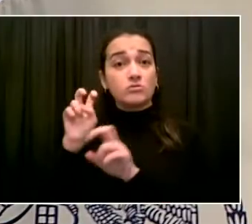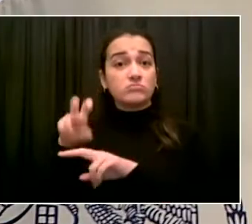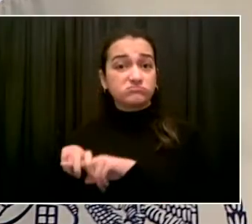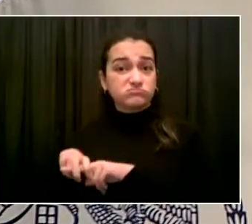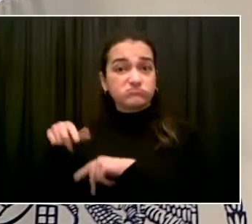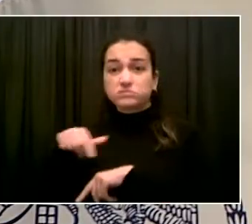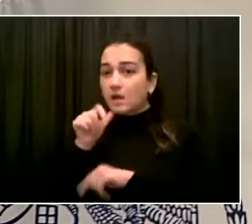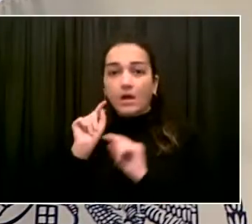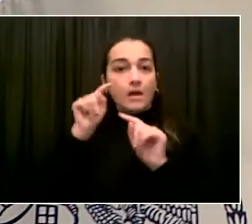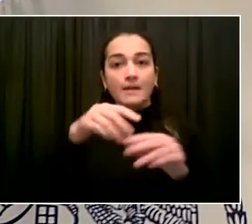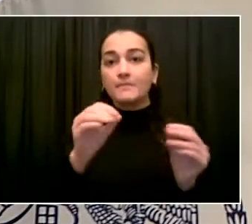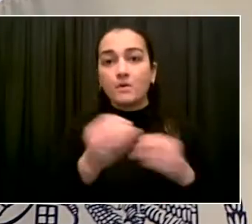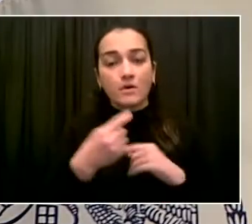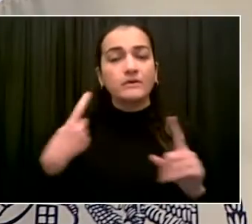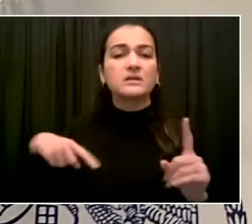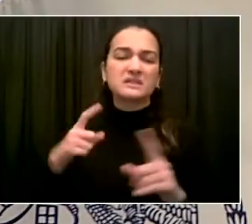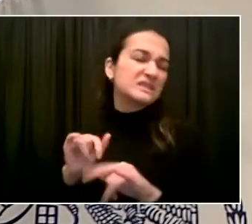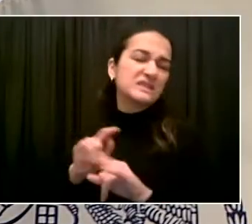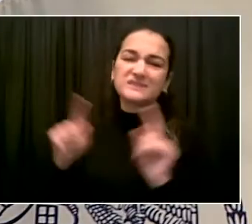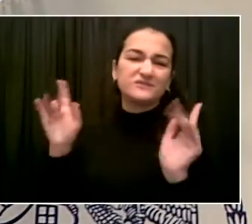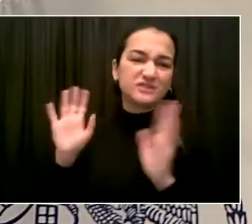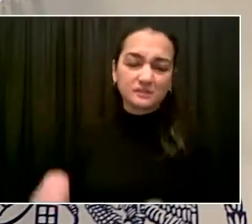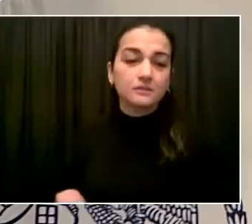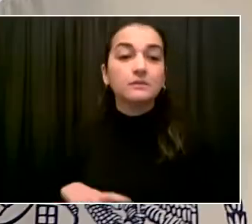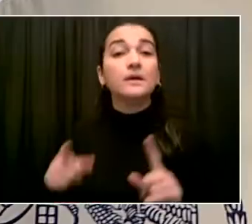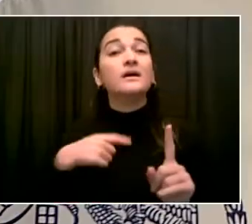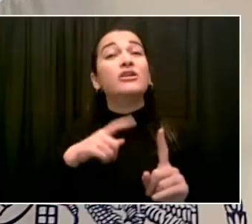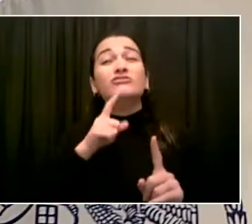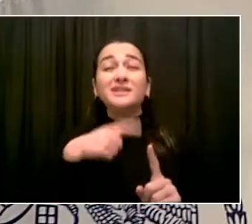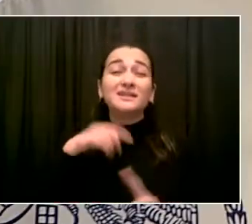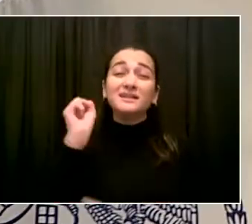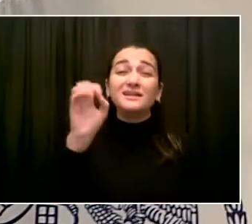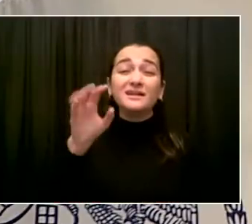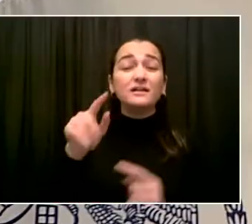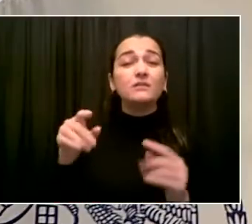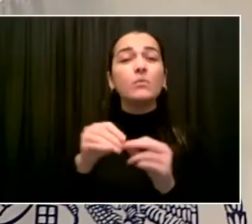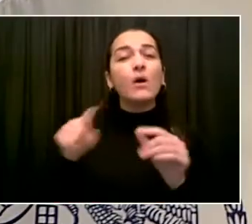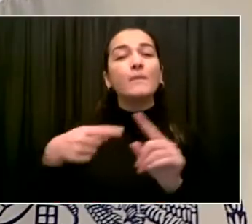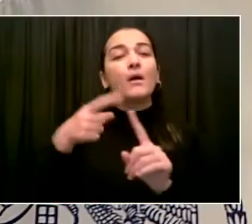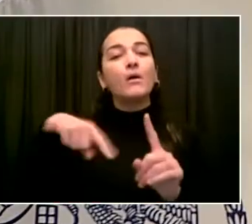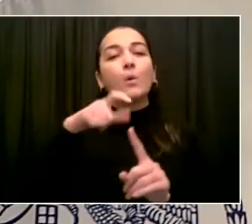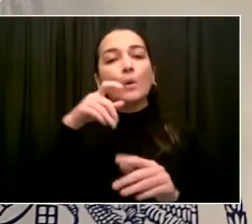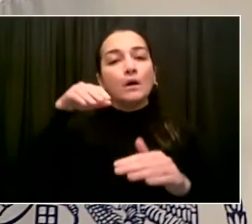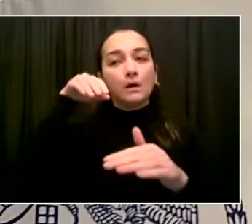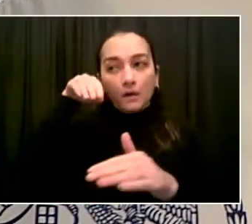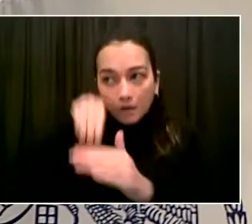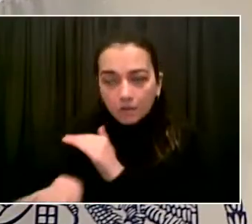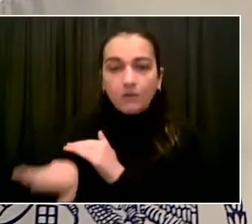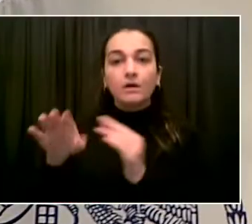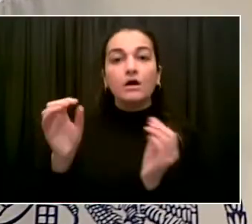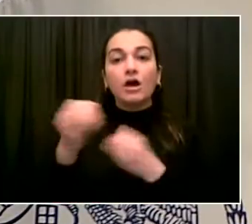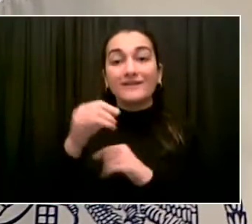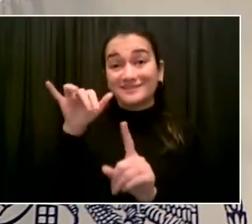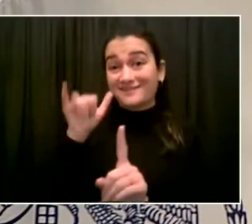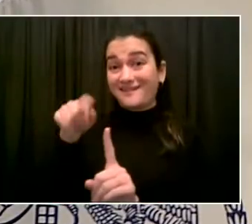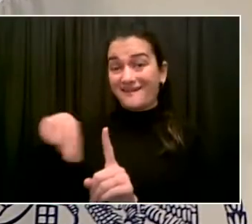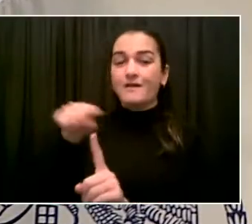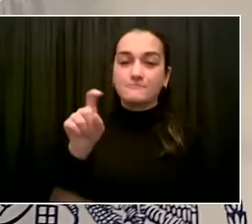TALKING ABOUT WHATEVER, MORE